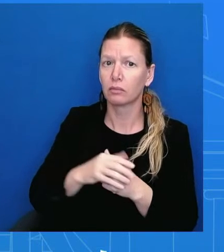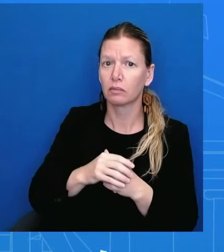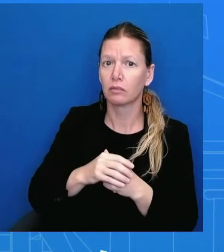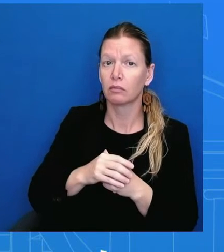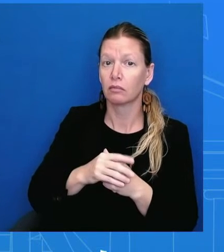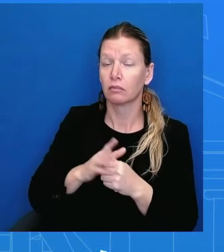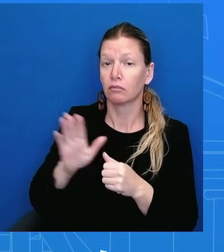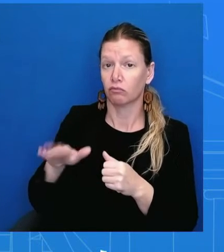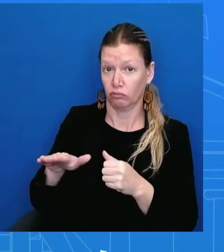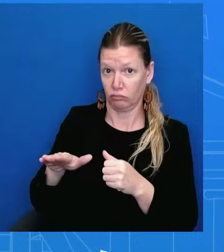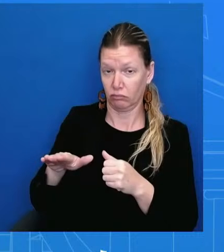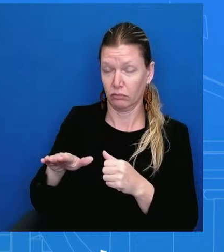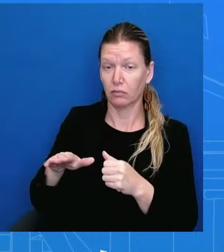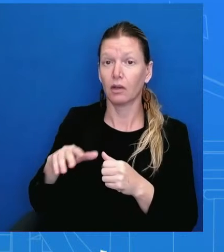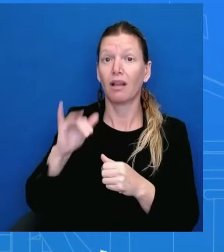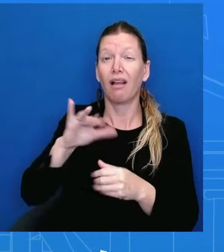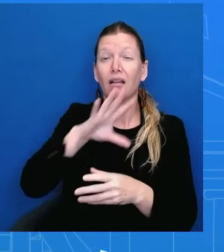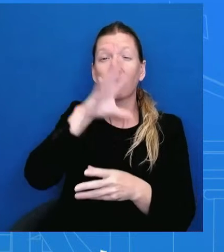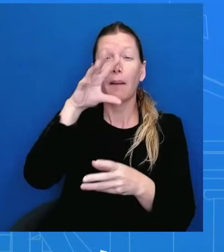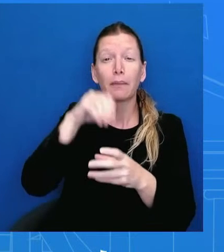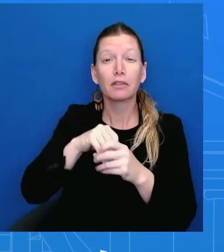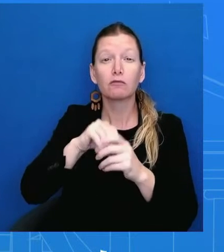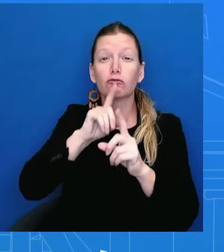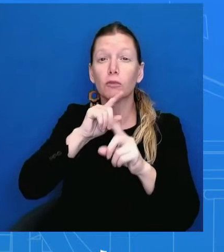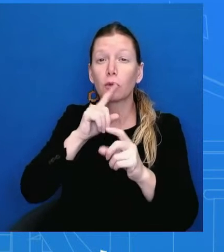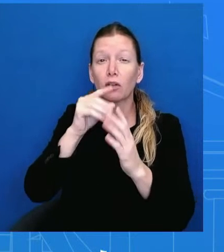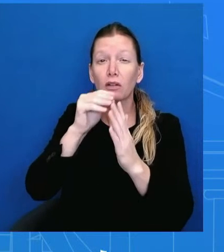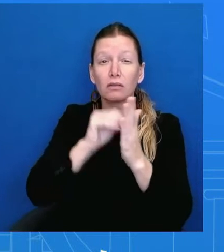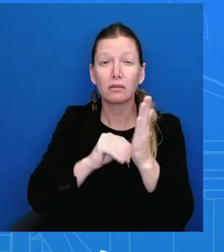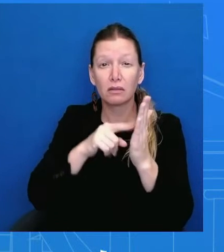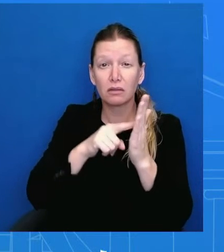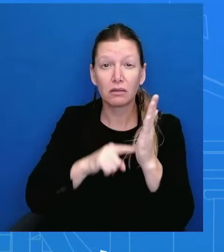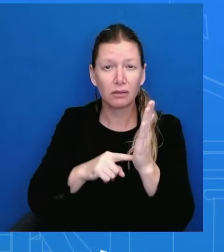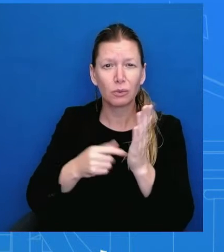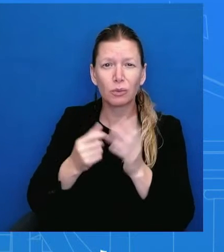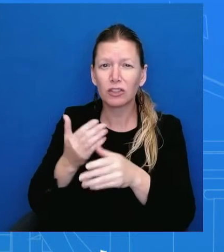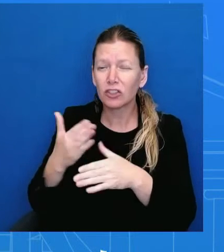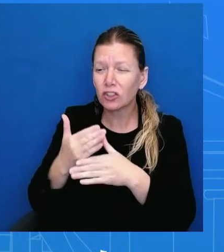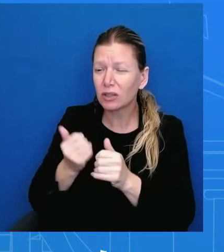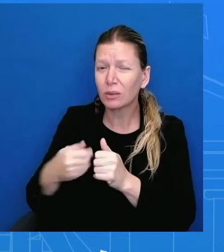the neurological exam have been detailed -- extremely detailed. It is directly from the doctor.